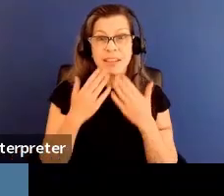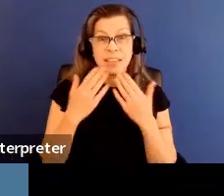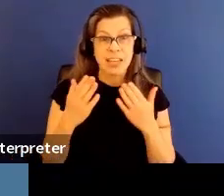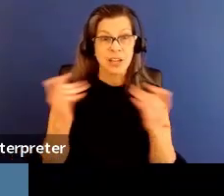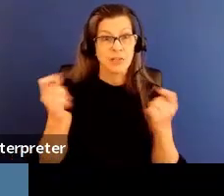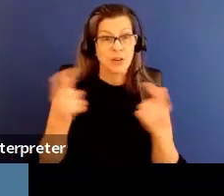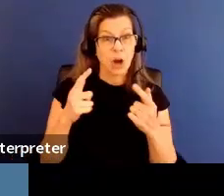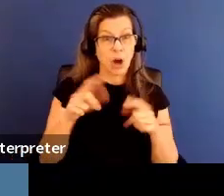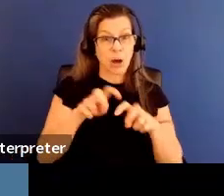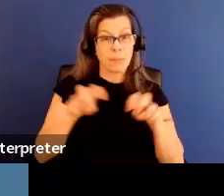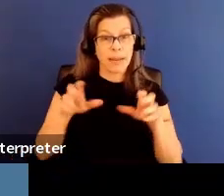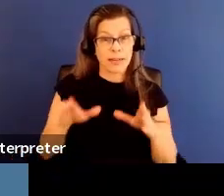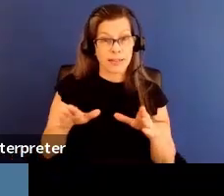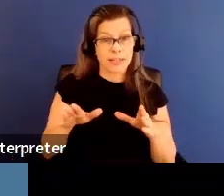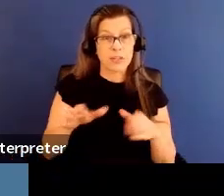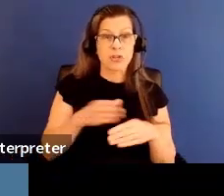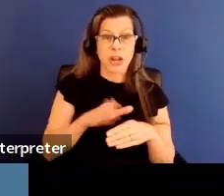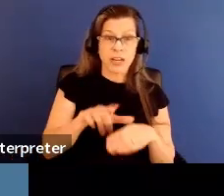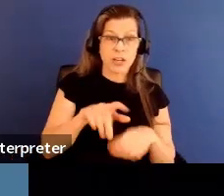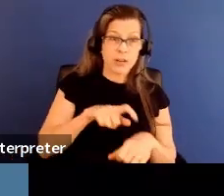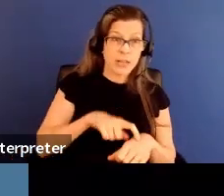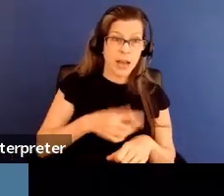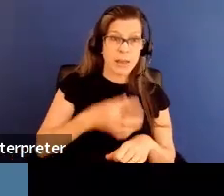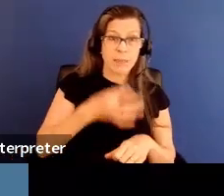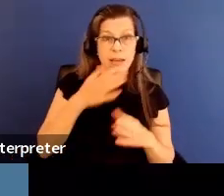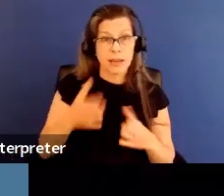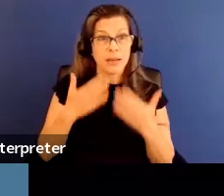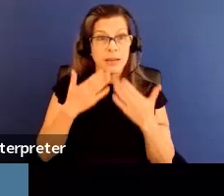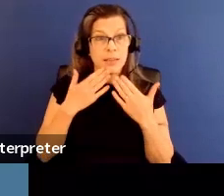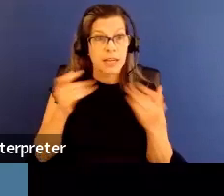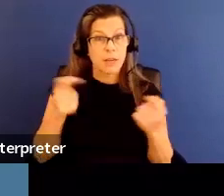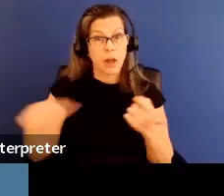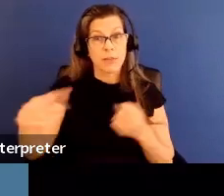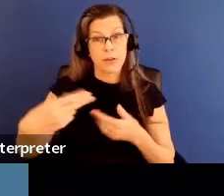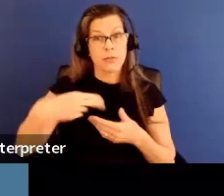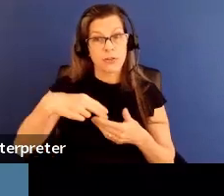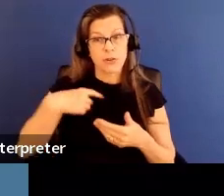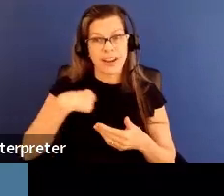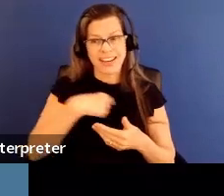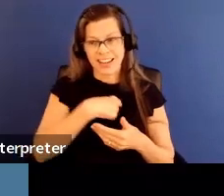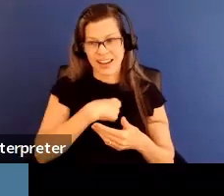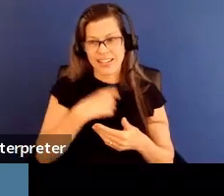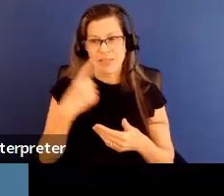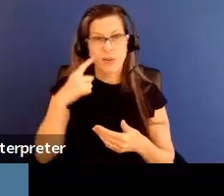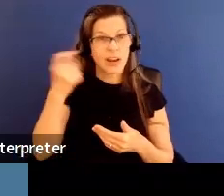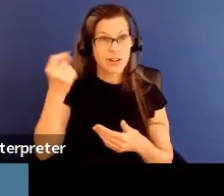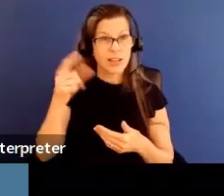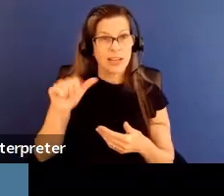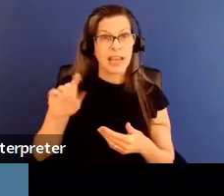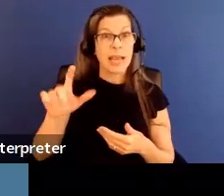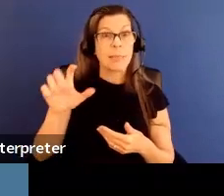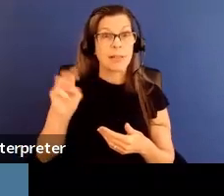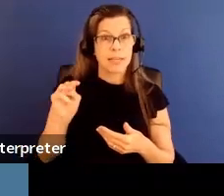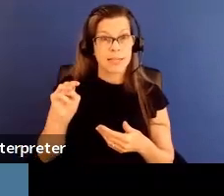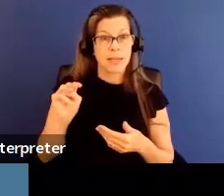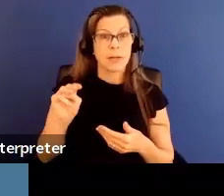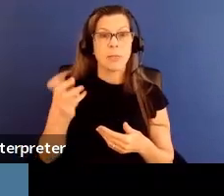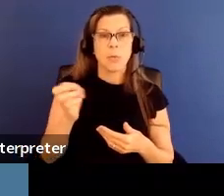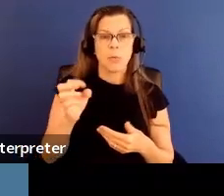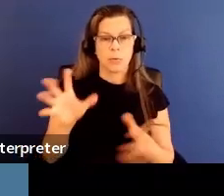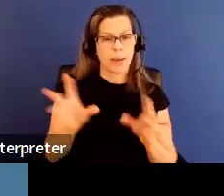SARA MARSHALL: OK it looks like we do not have any more questions so I